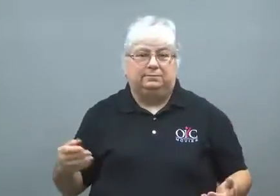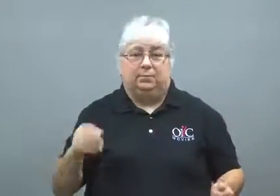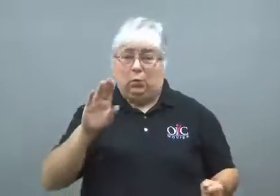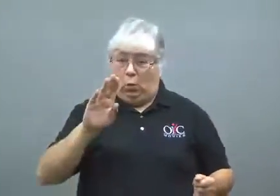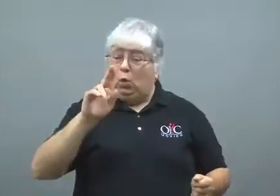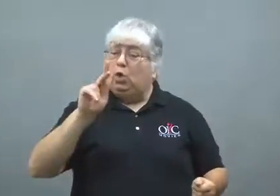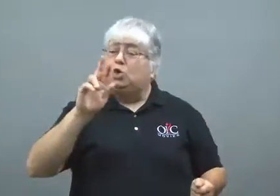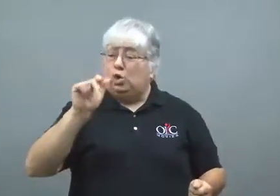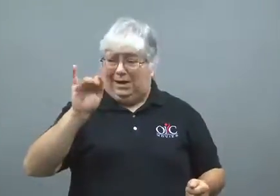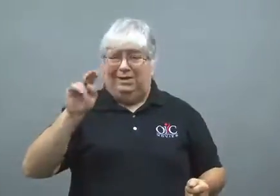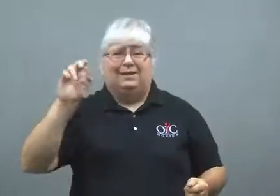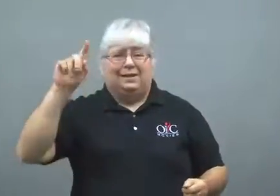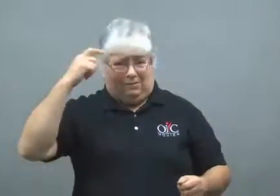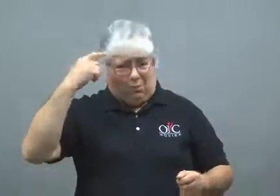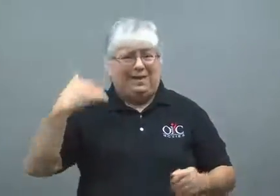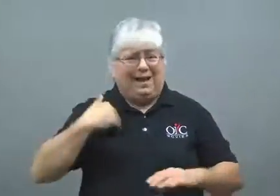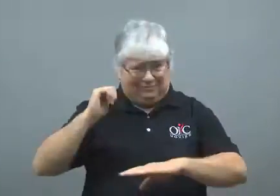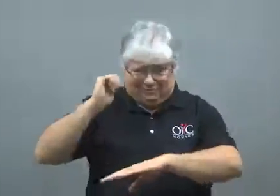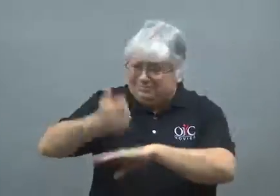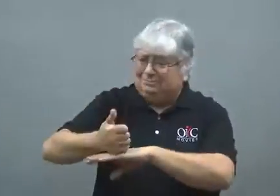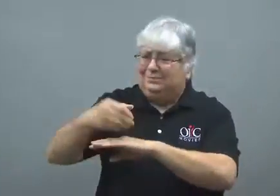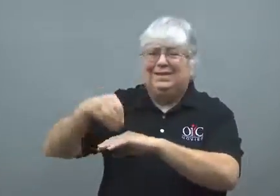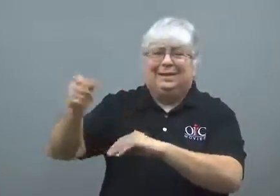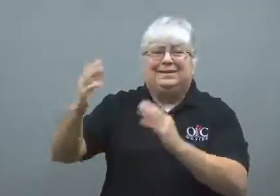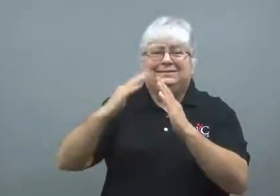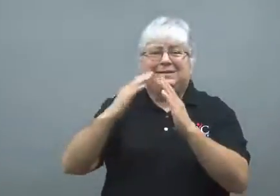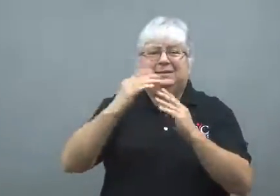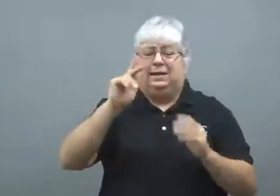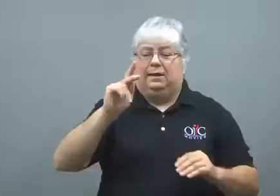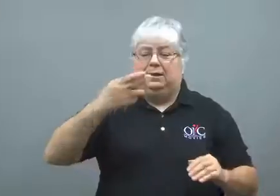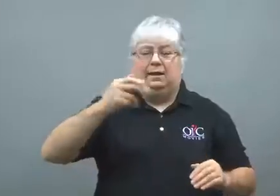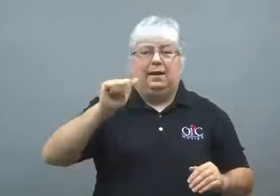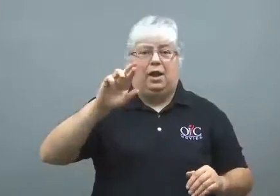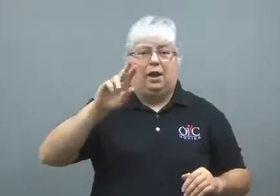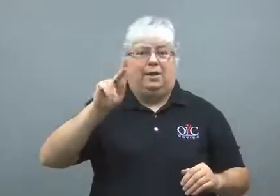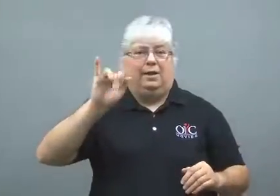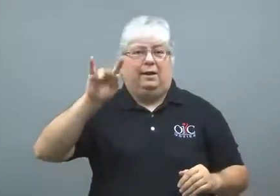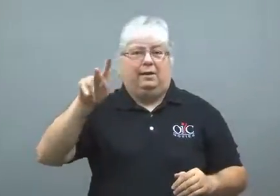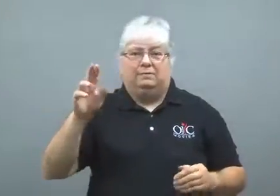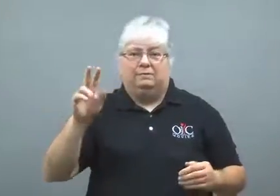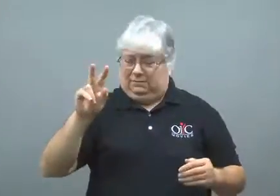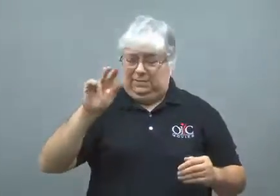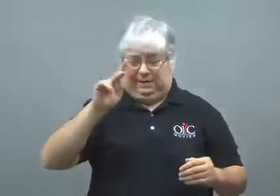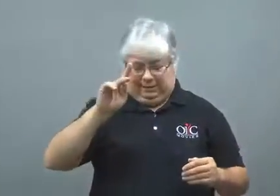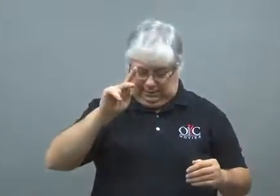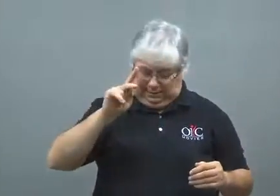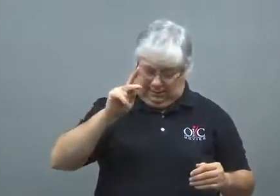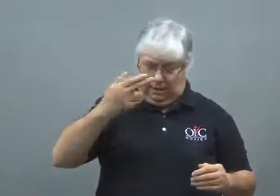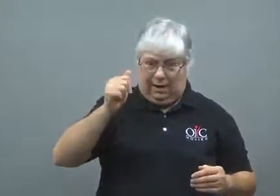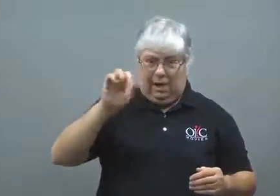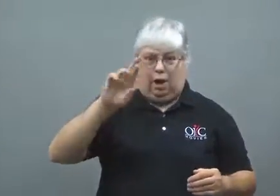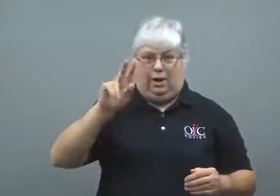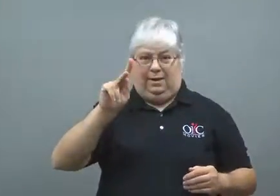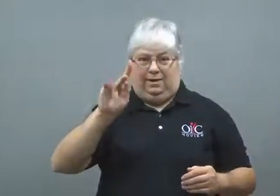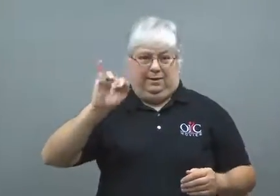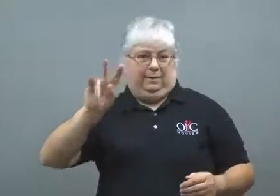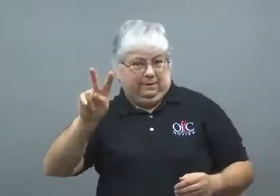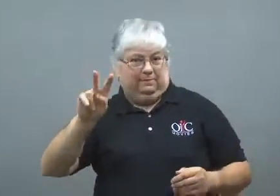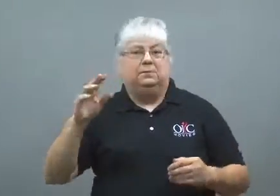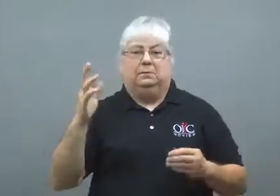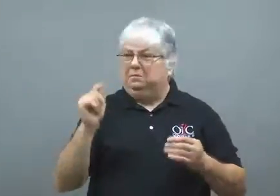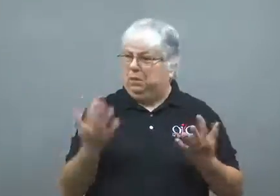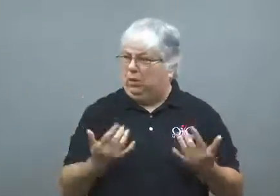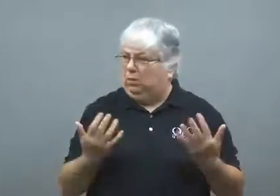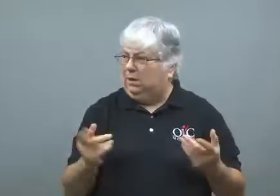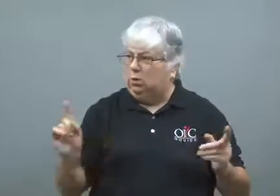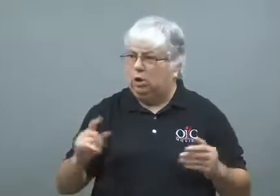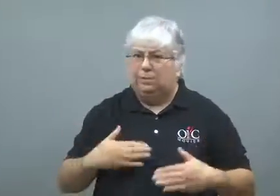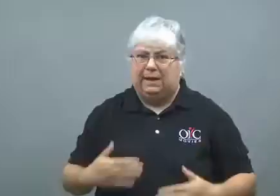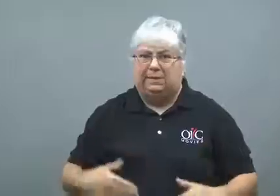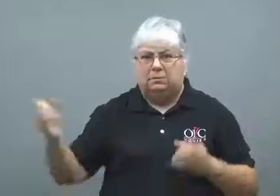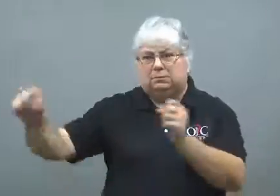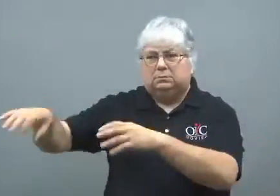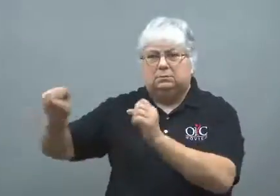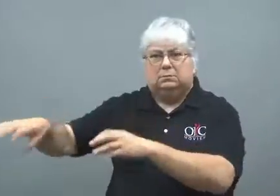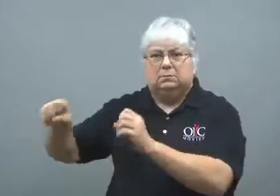The Ukrainian government set up a center in Kharkiv,